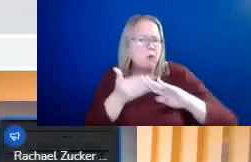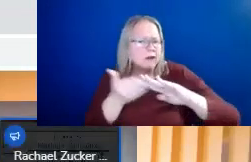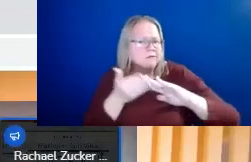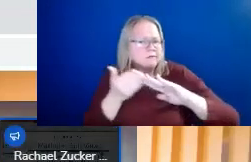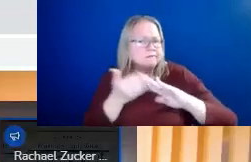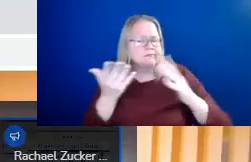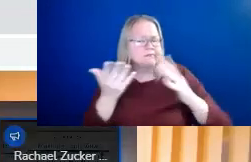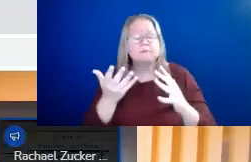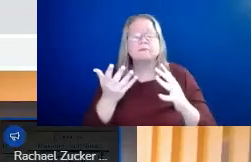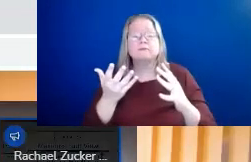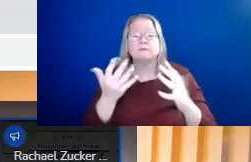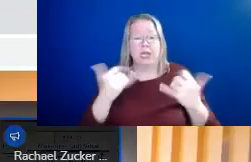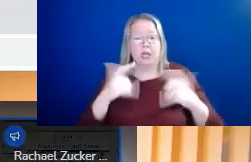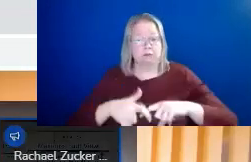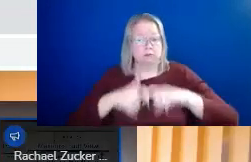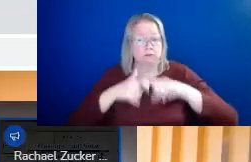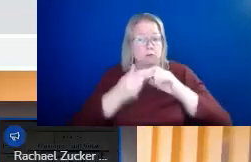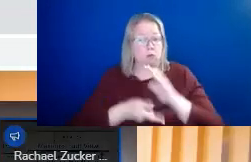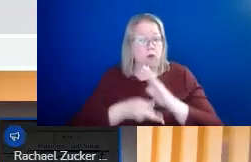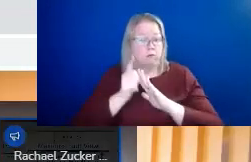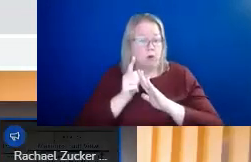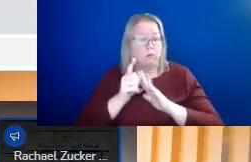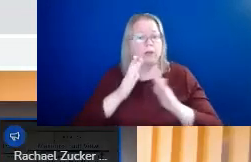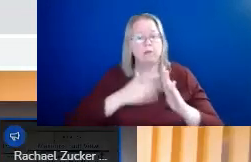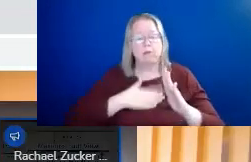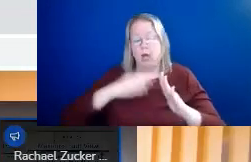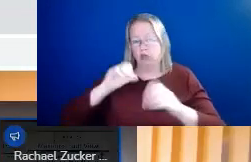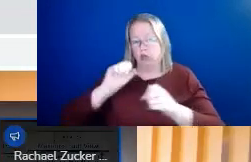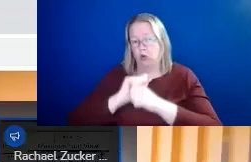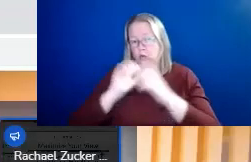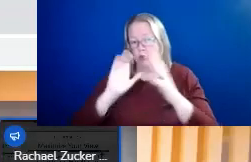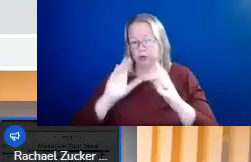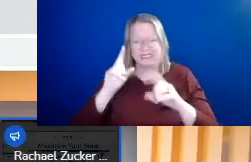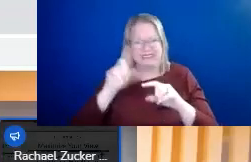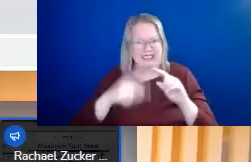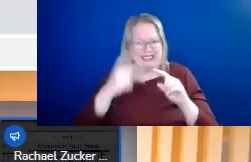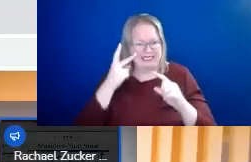12:25:57 going to pause for a moment , my coworker McKenzie and my other coworker